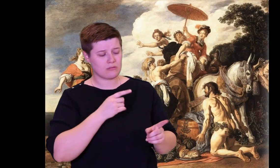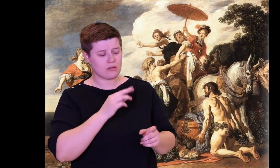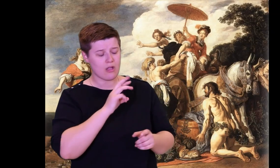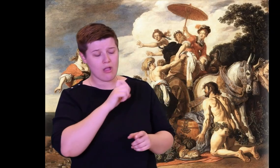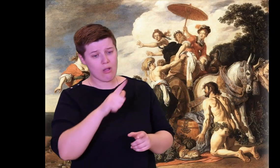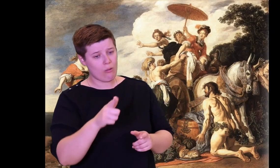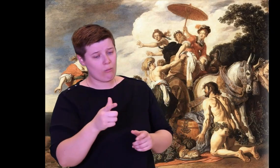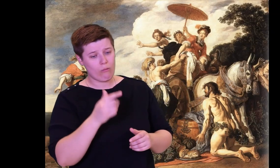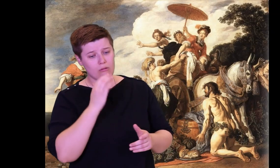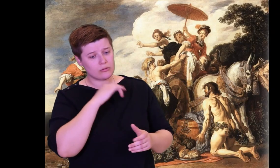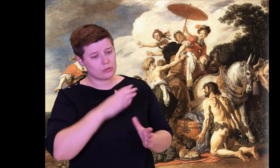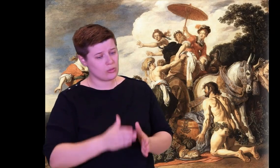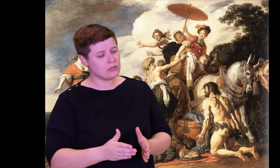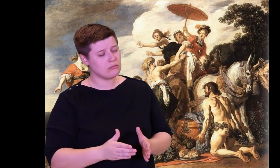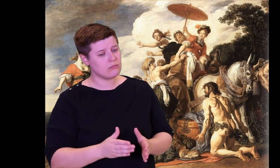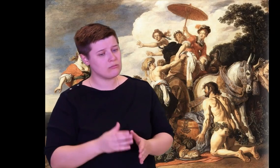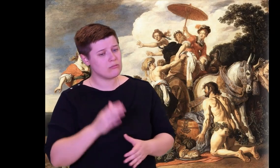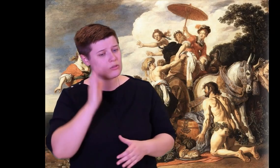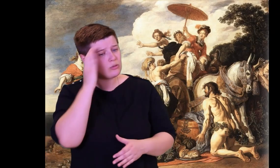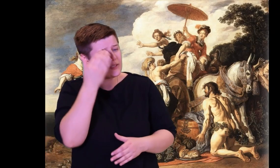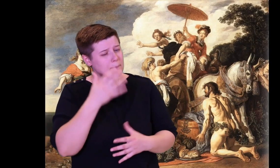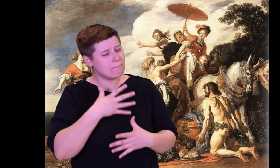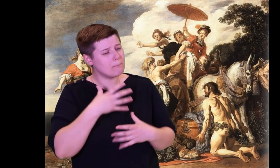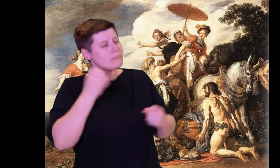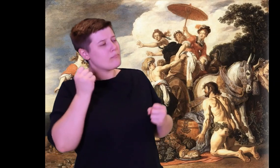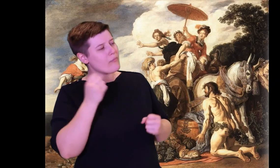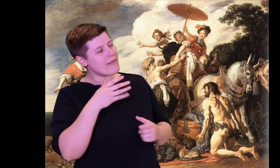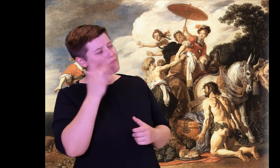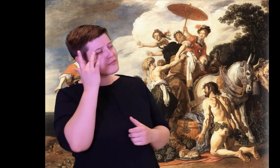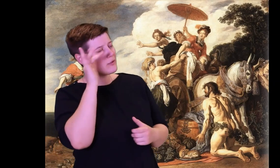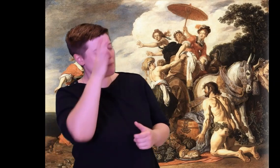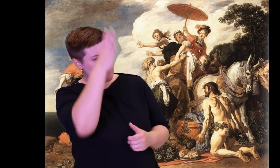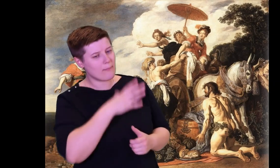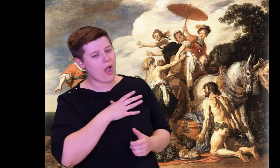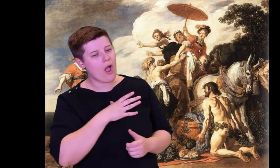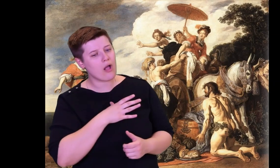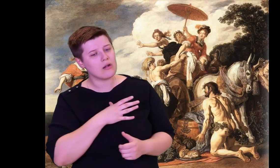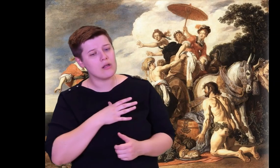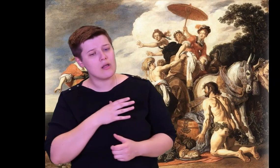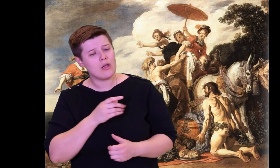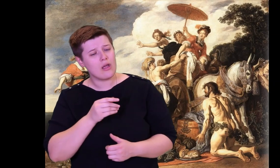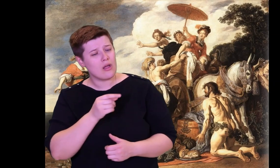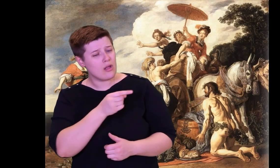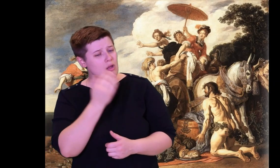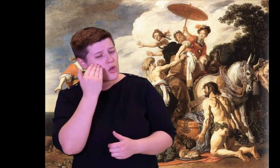you know that Zeus apportions happiness to people, to good and bad, each one as he decides.